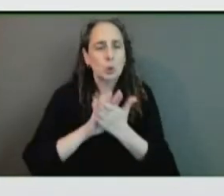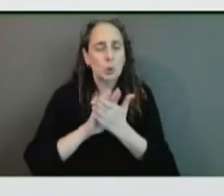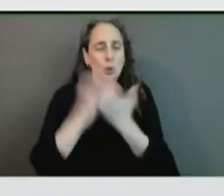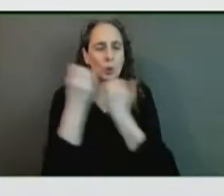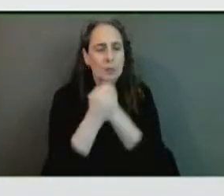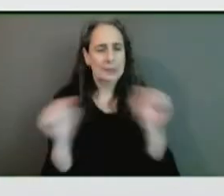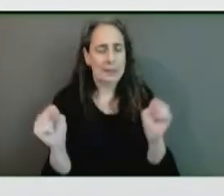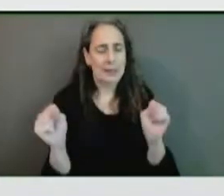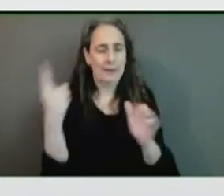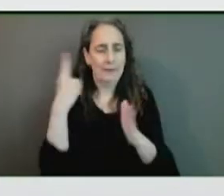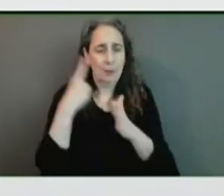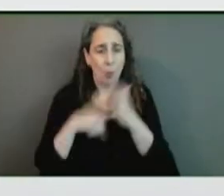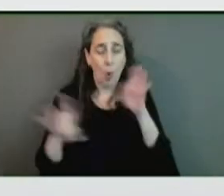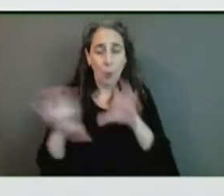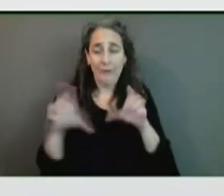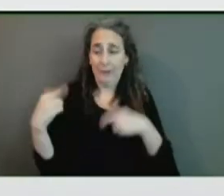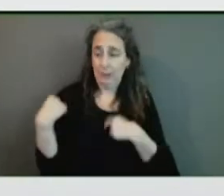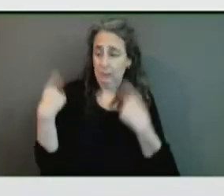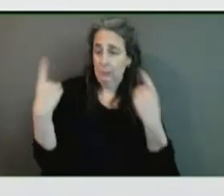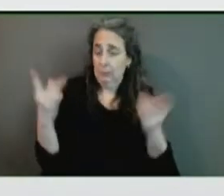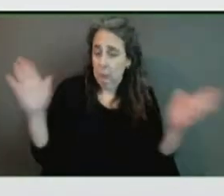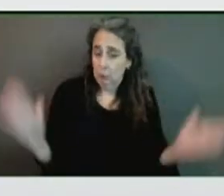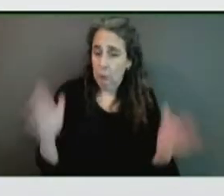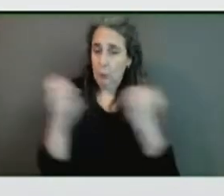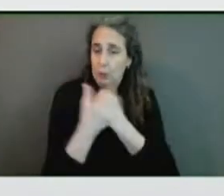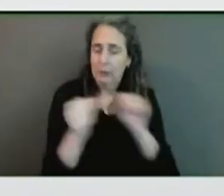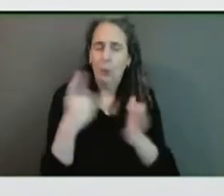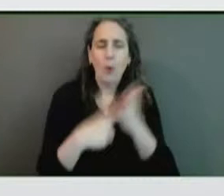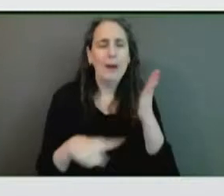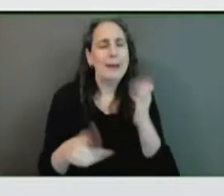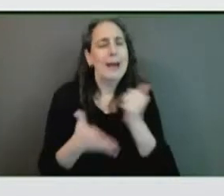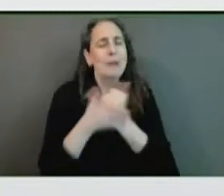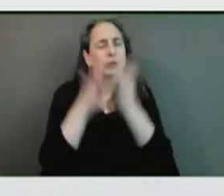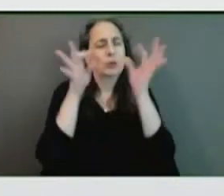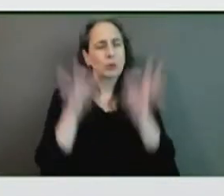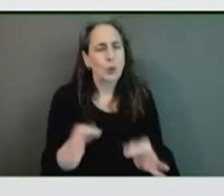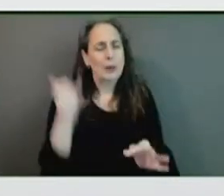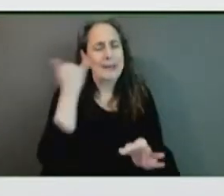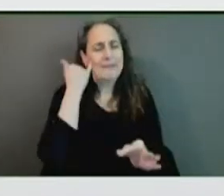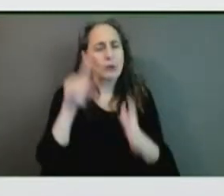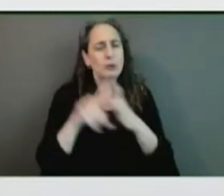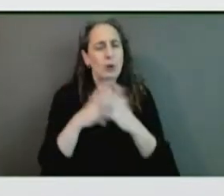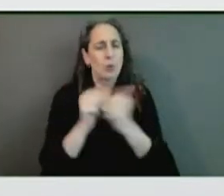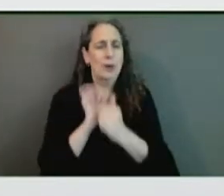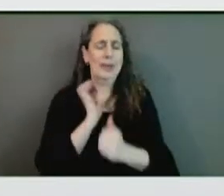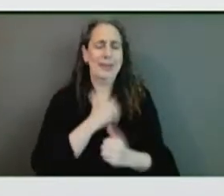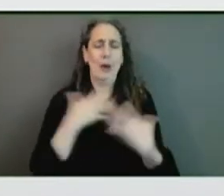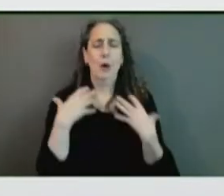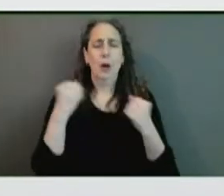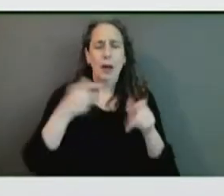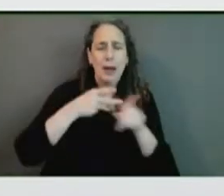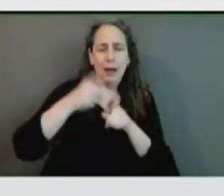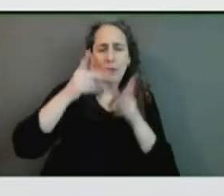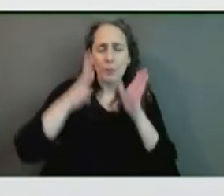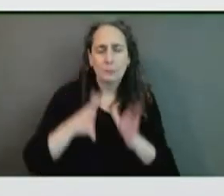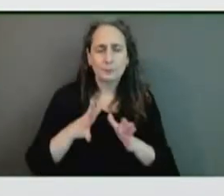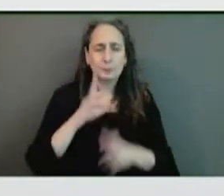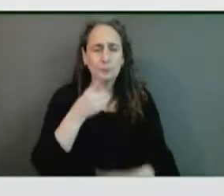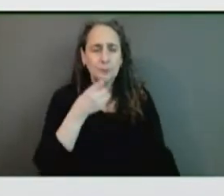contributing to school safetysto promote safety in our schools. And what helps us to determine